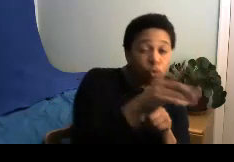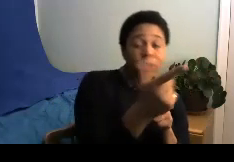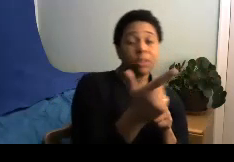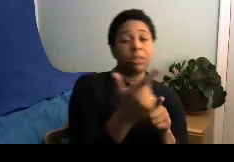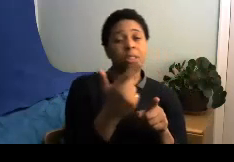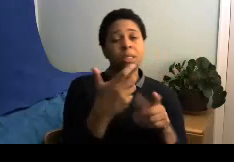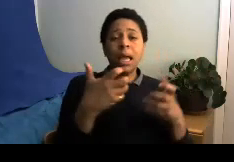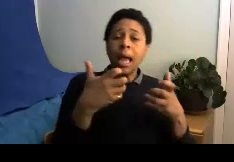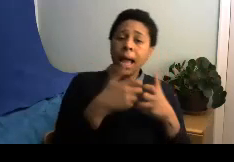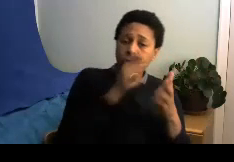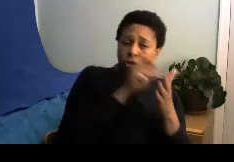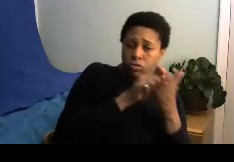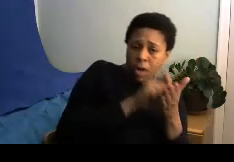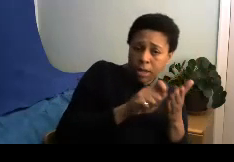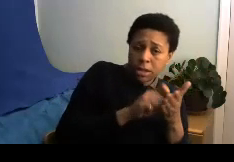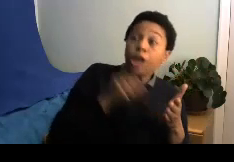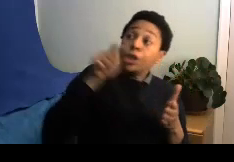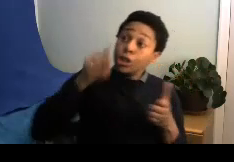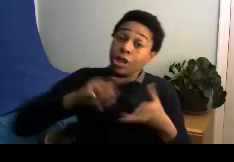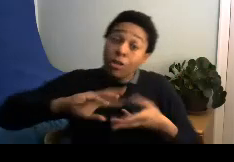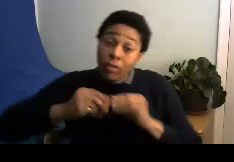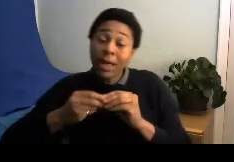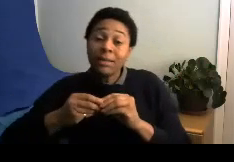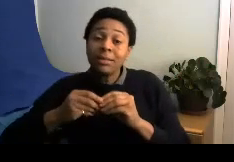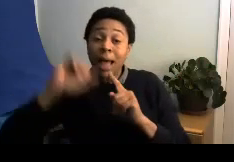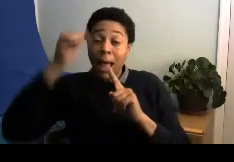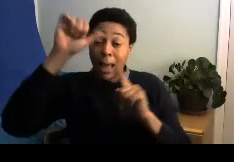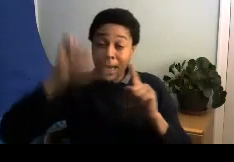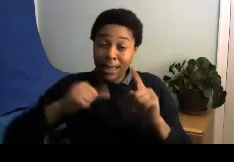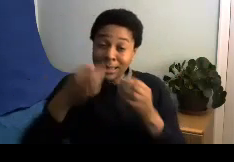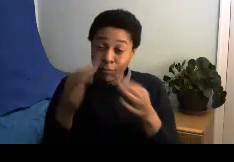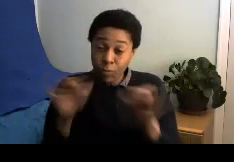to work with certain aspects of our work.